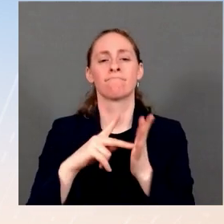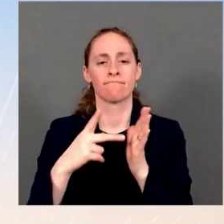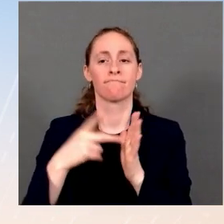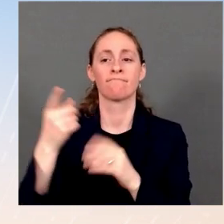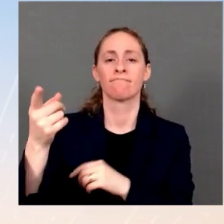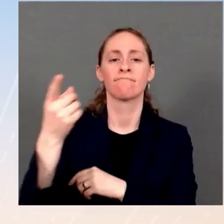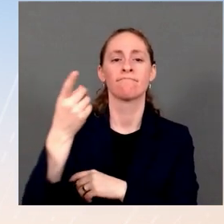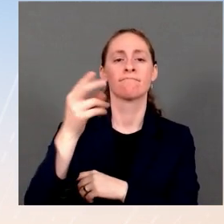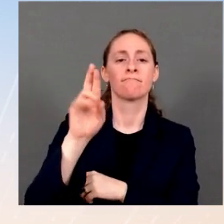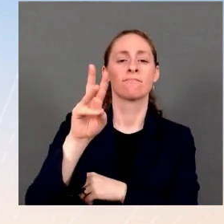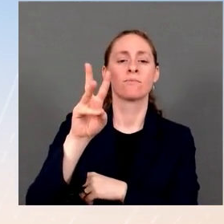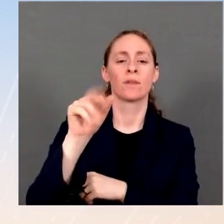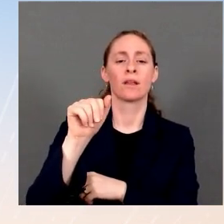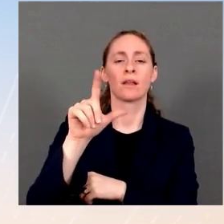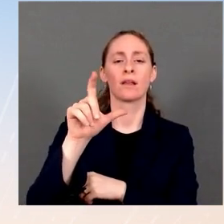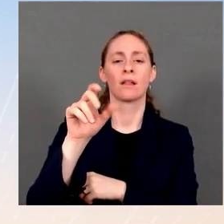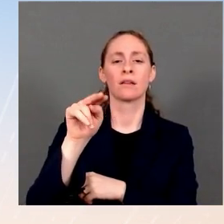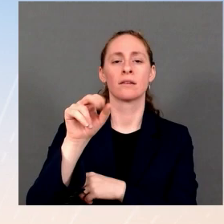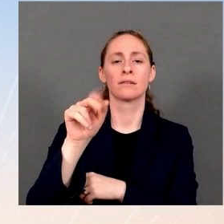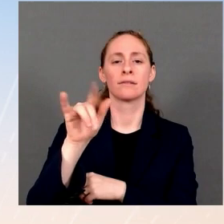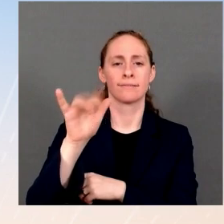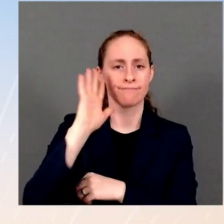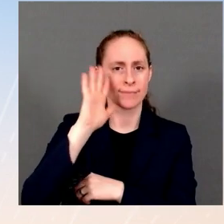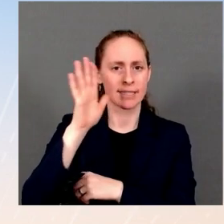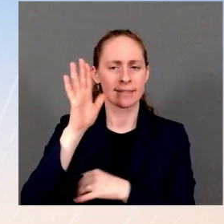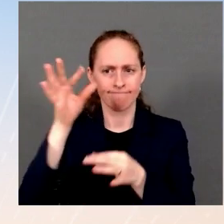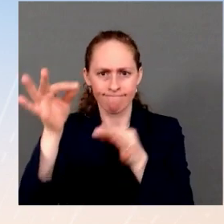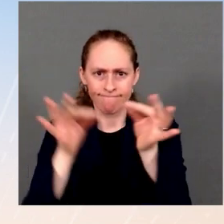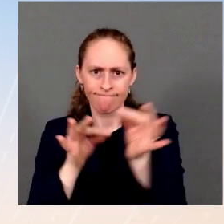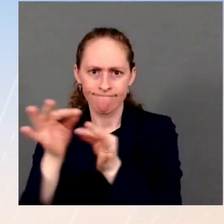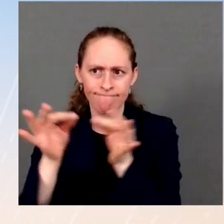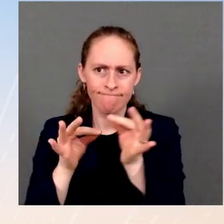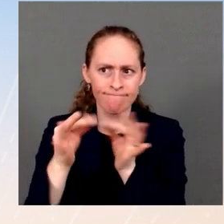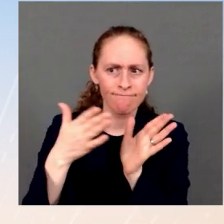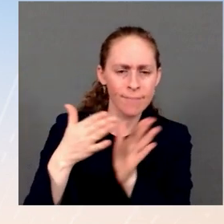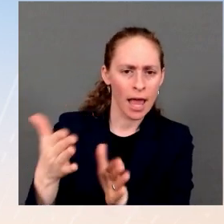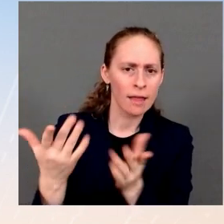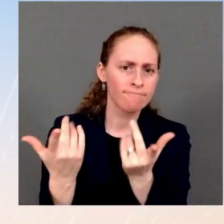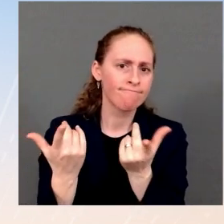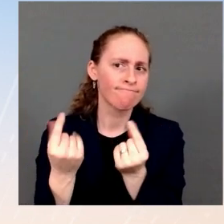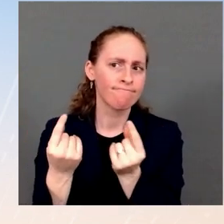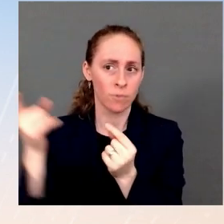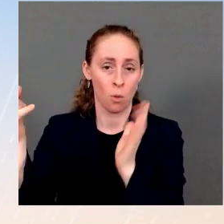the importance of getting vaccinated and boosted. As I just laid out, we have three effective vaccines